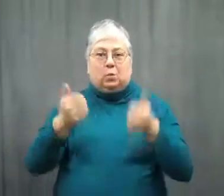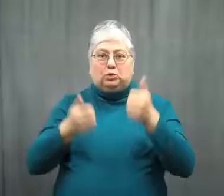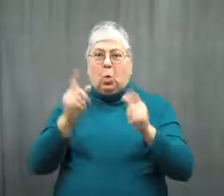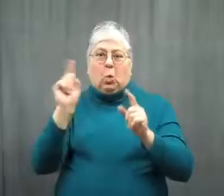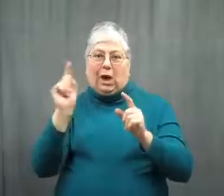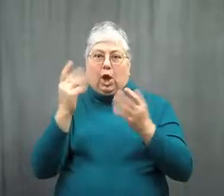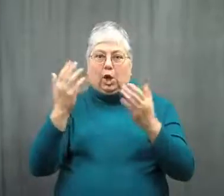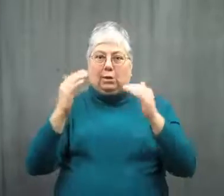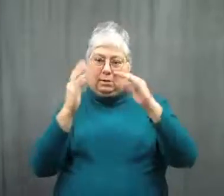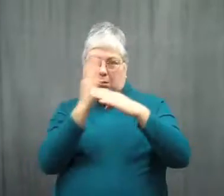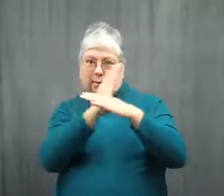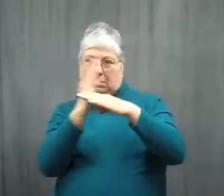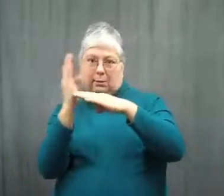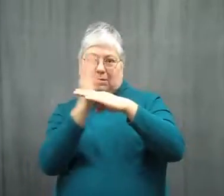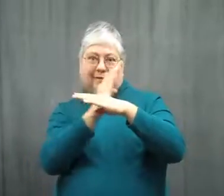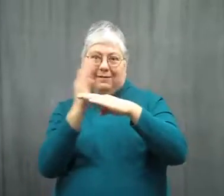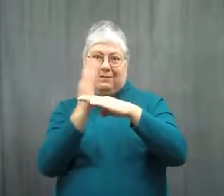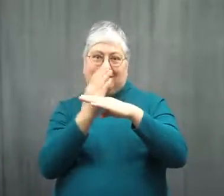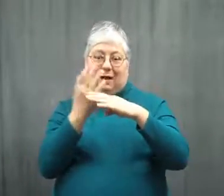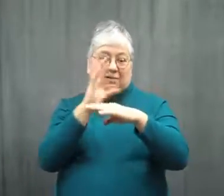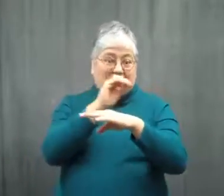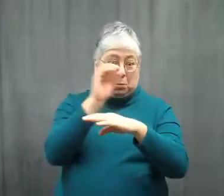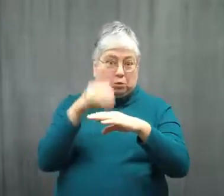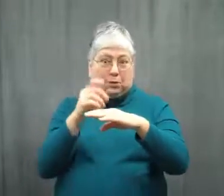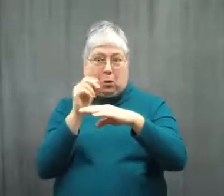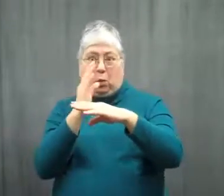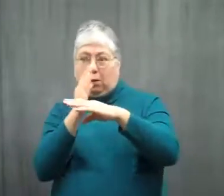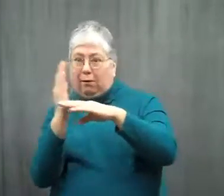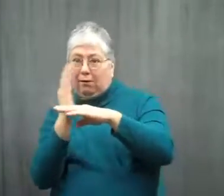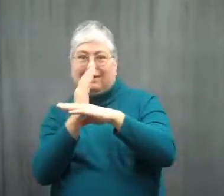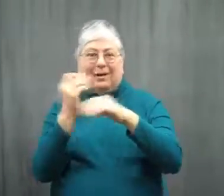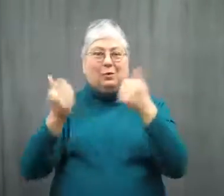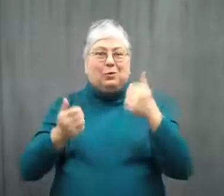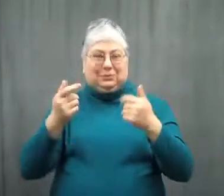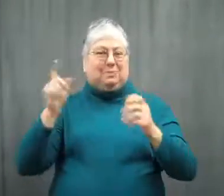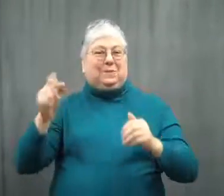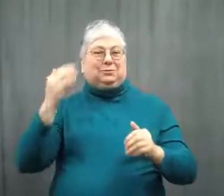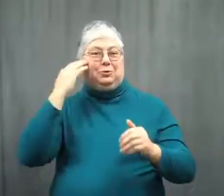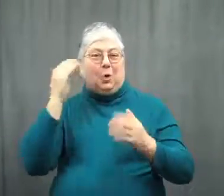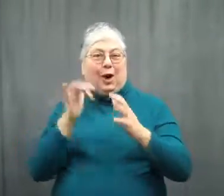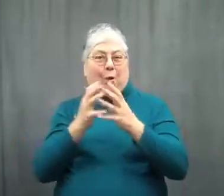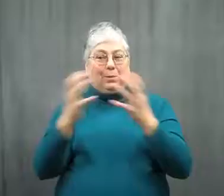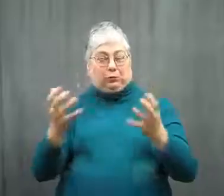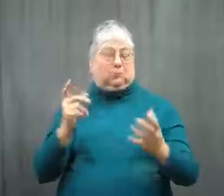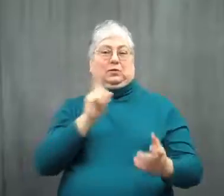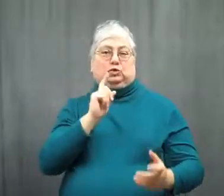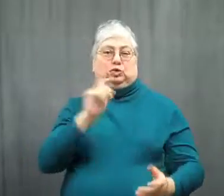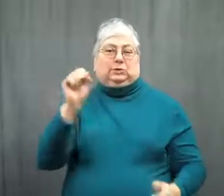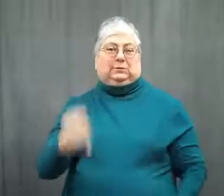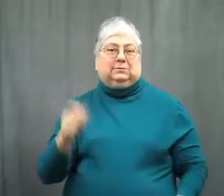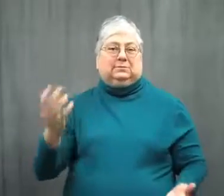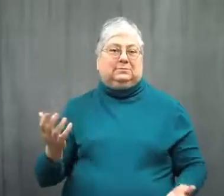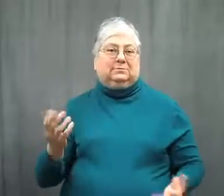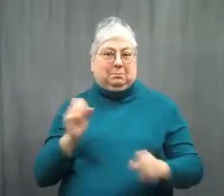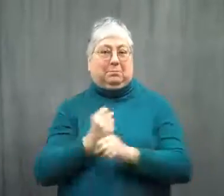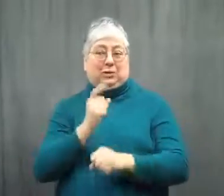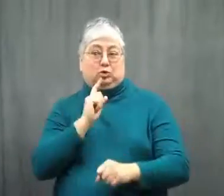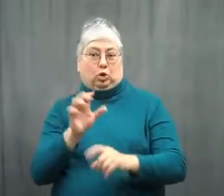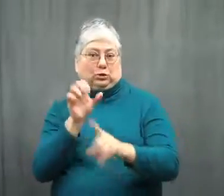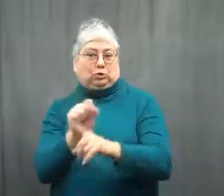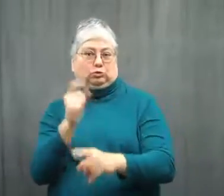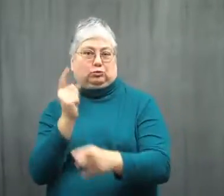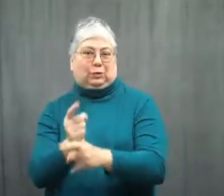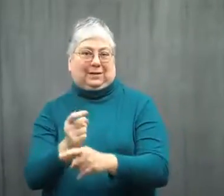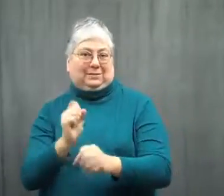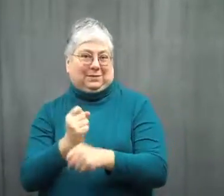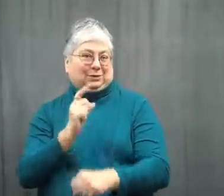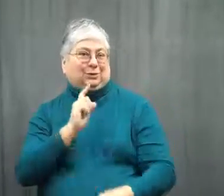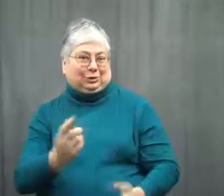They need to know where the line is, is it at 50% or what, in order to make an accurate diagnosis.